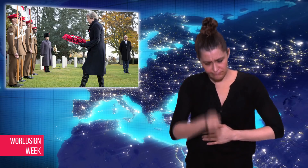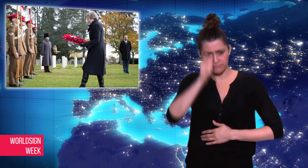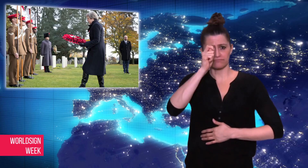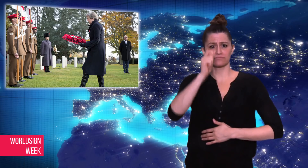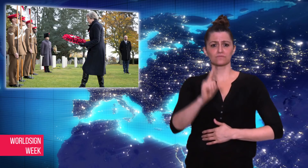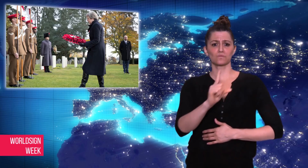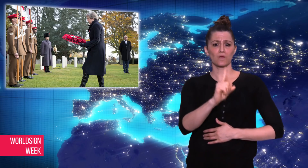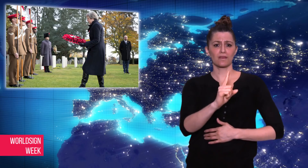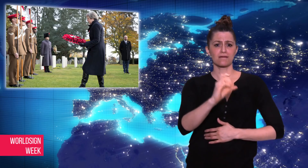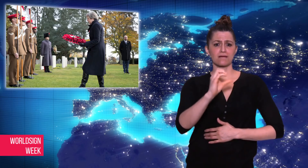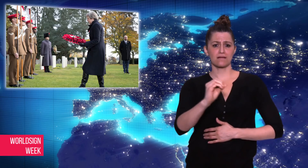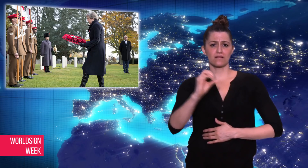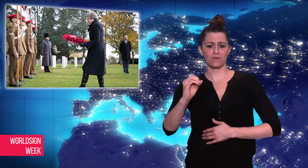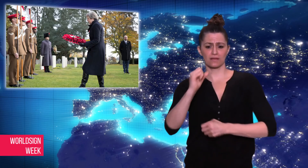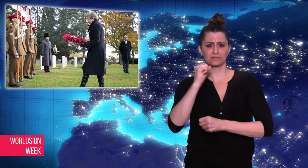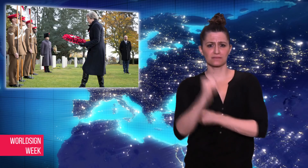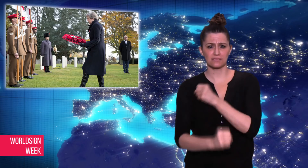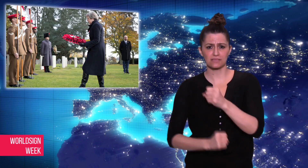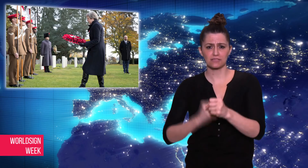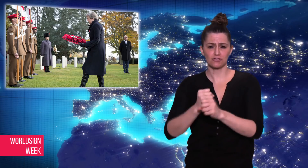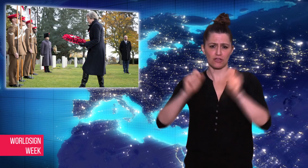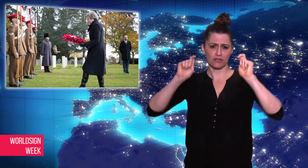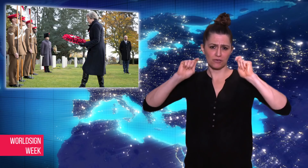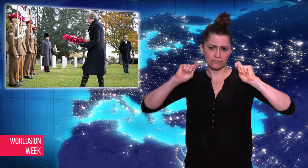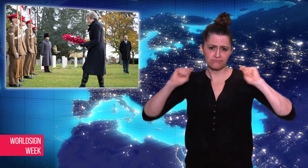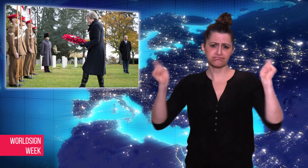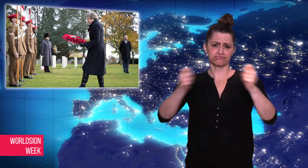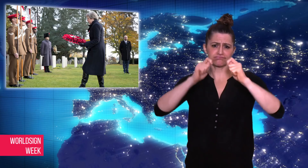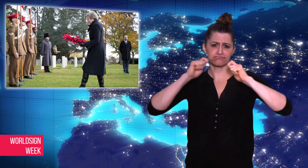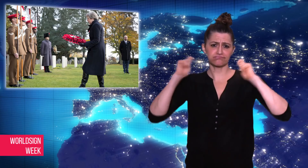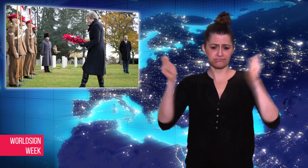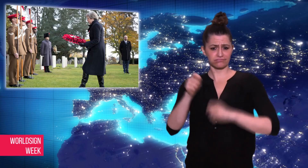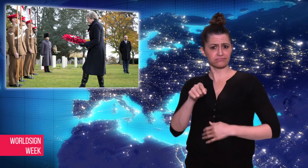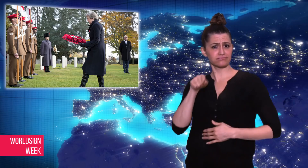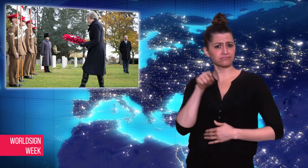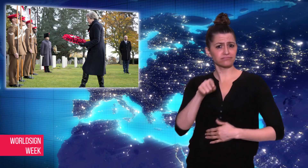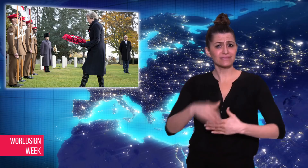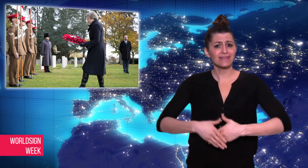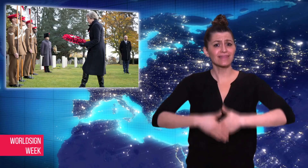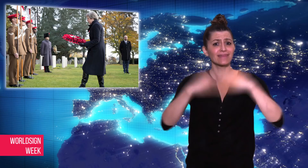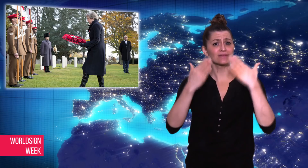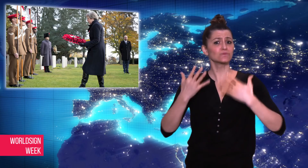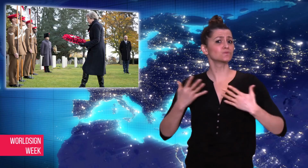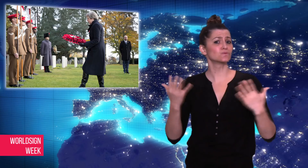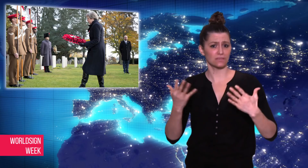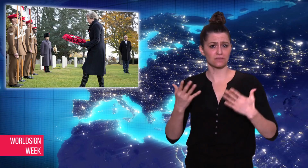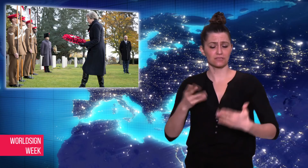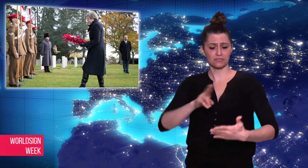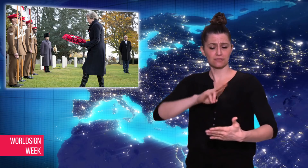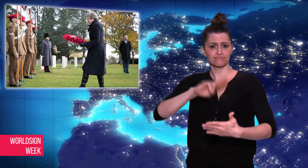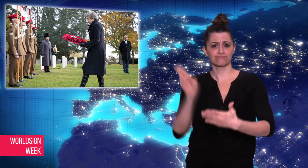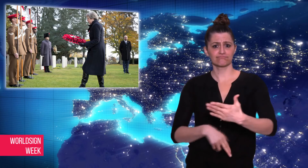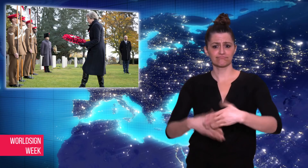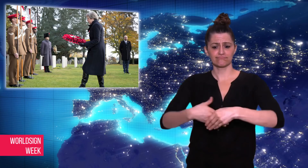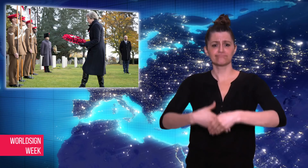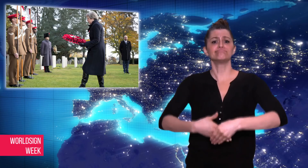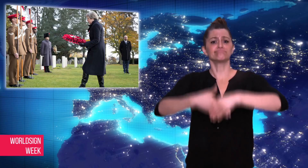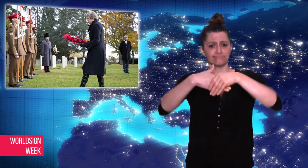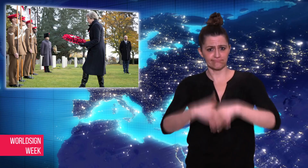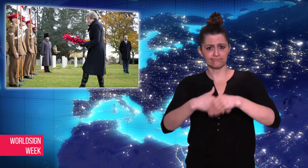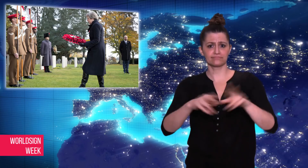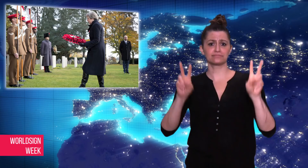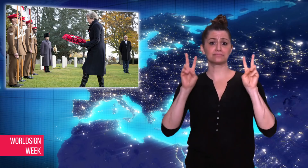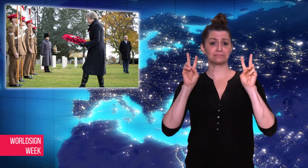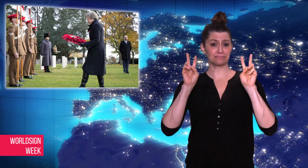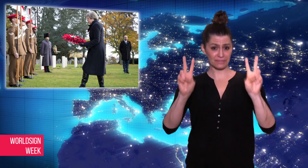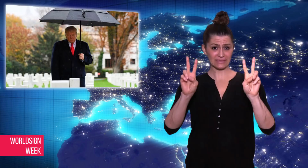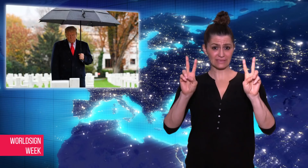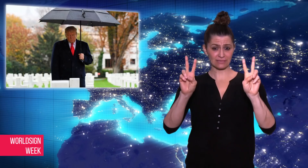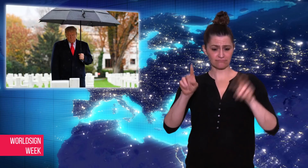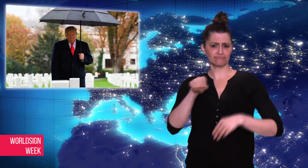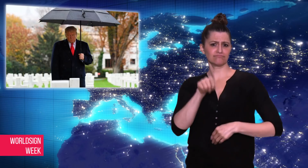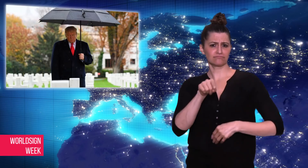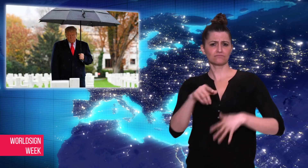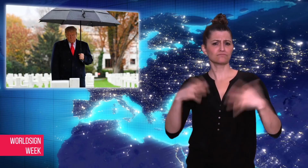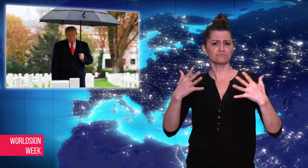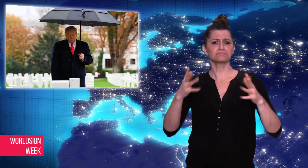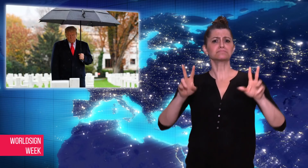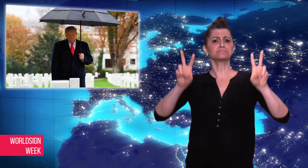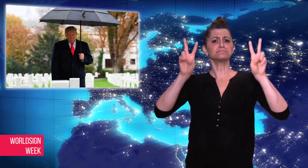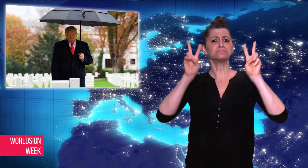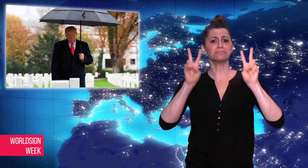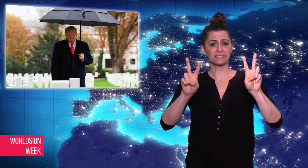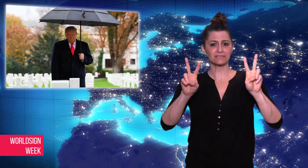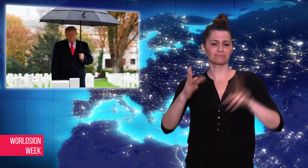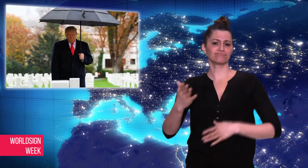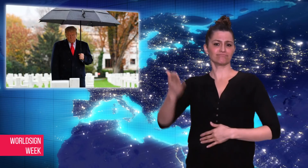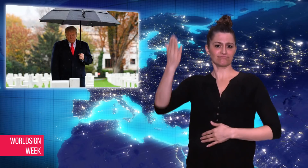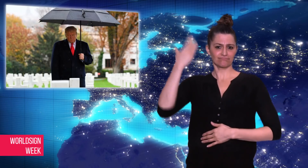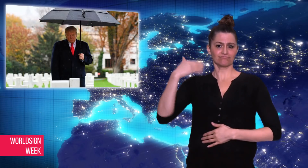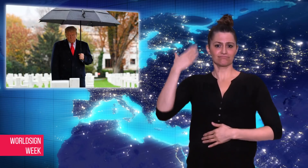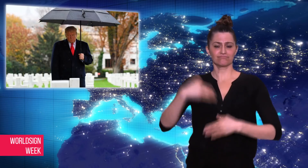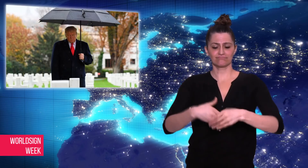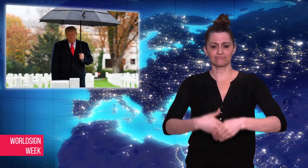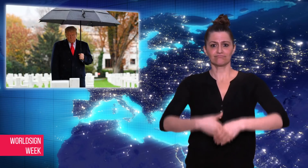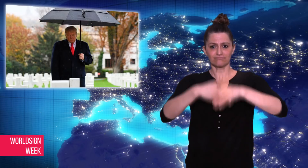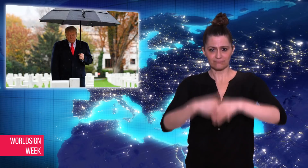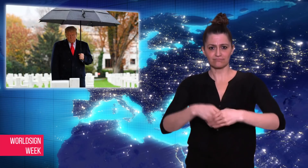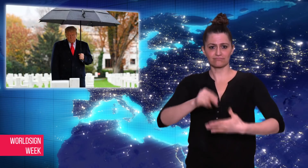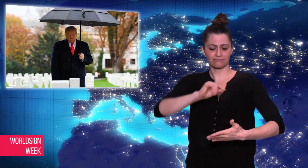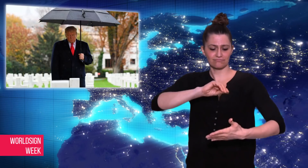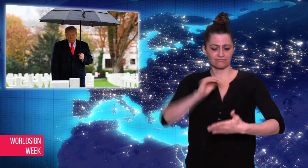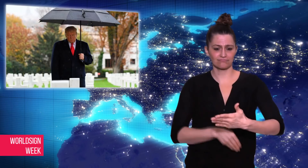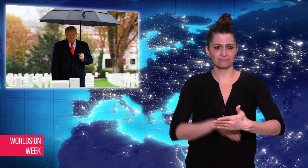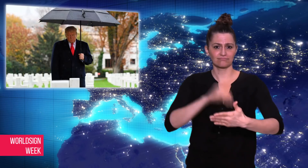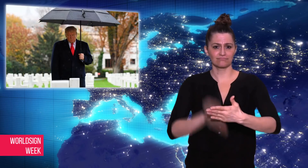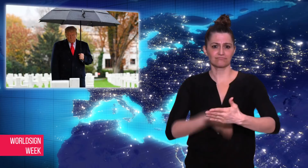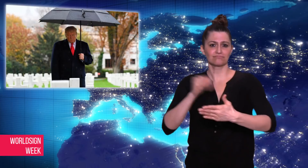The armistice, or a peace agreement, was signed on